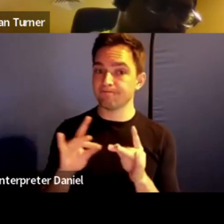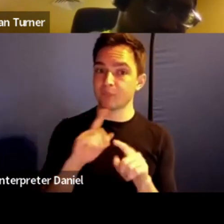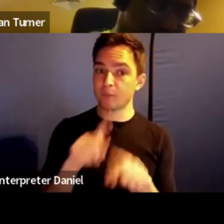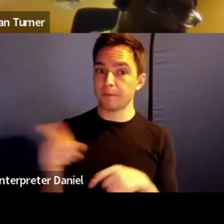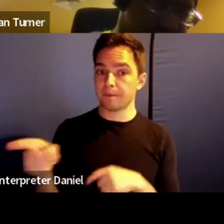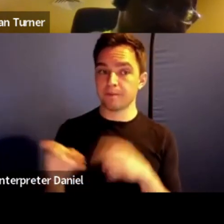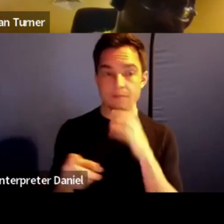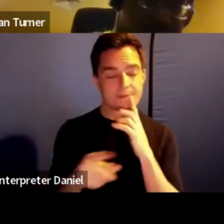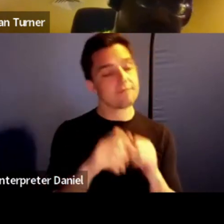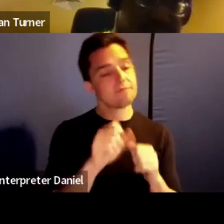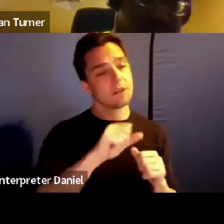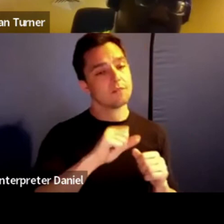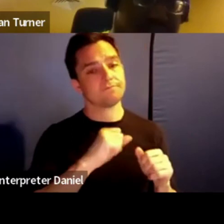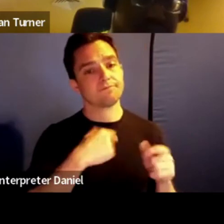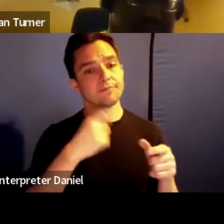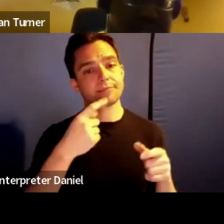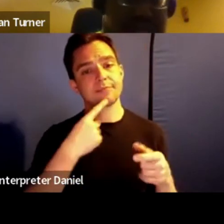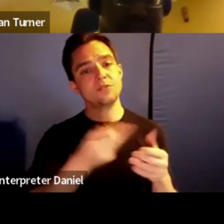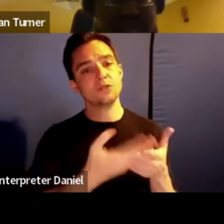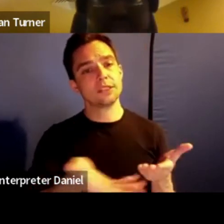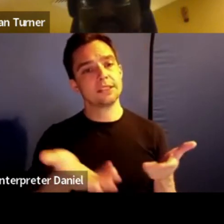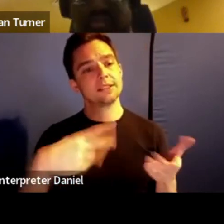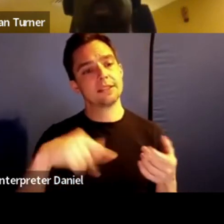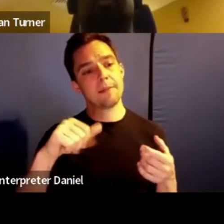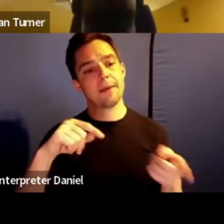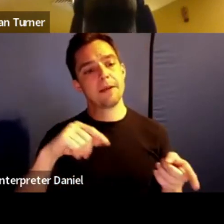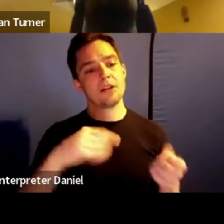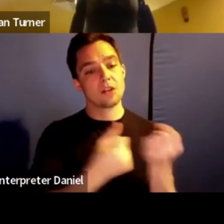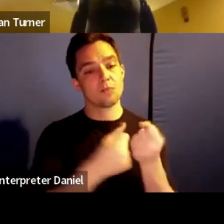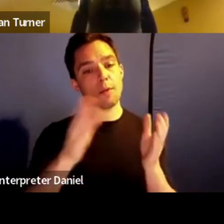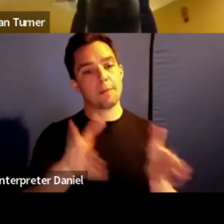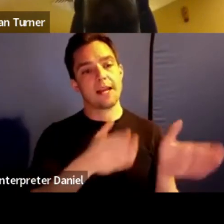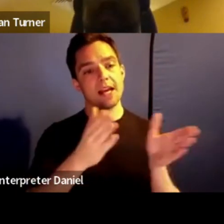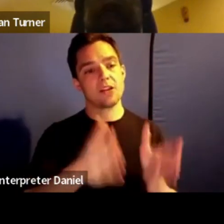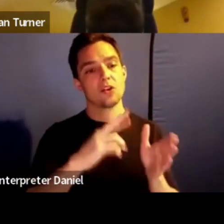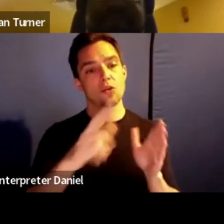Pat Wright: Yeah, I could say a few things here, the support planner role and the case